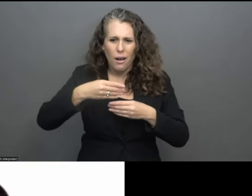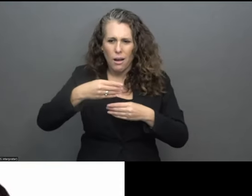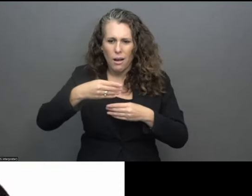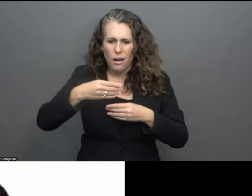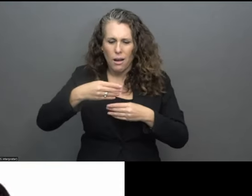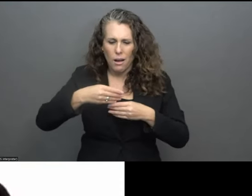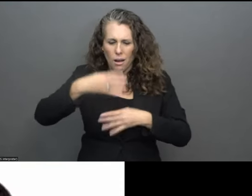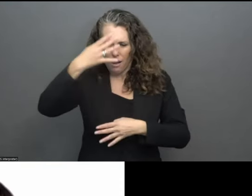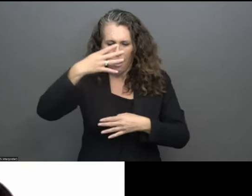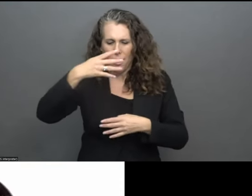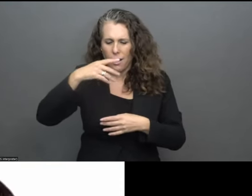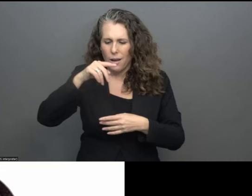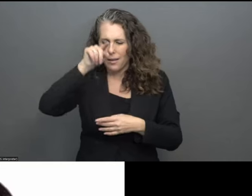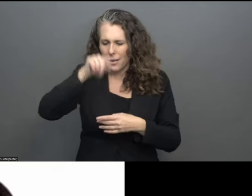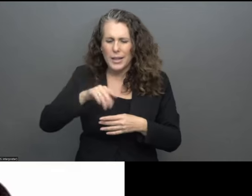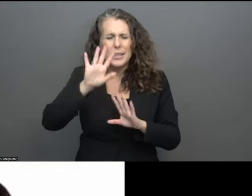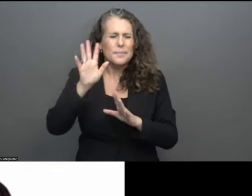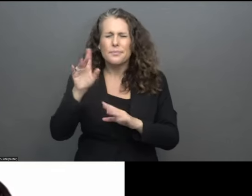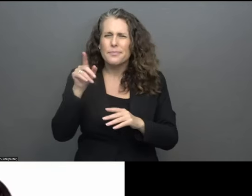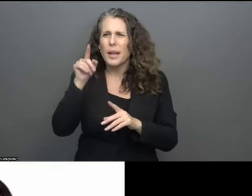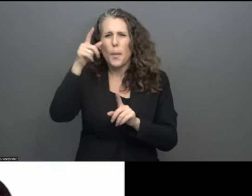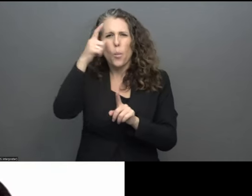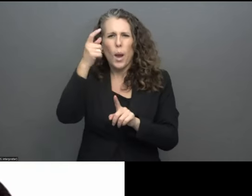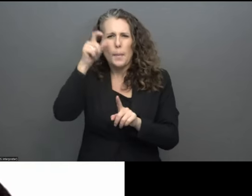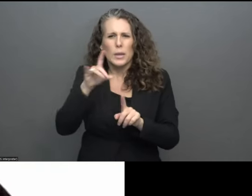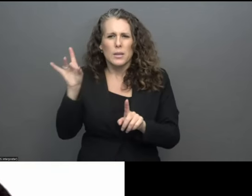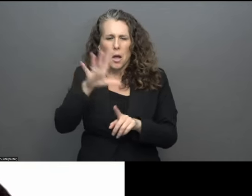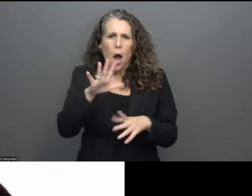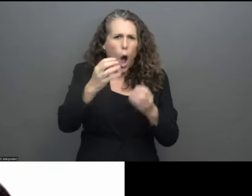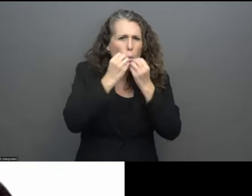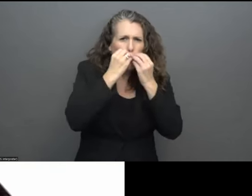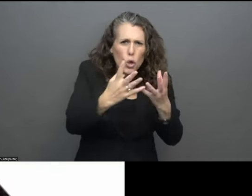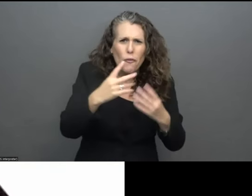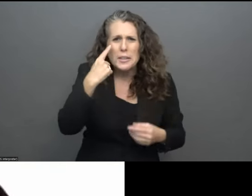11:04:48 that it's beautiful. It's great to look at our counterparts in our network across